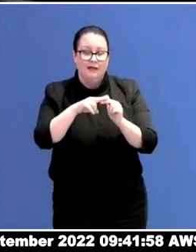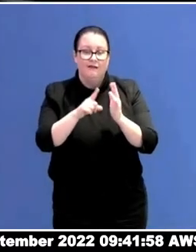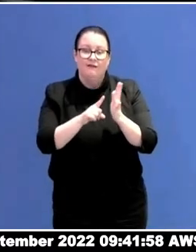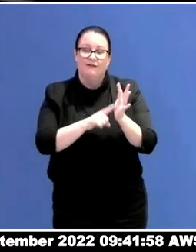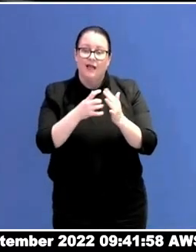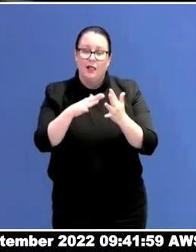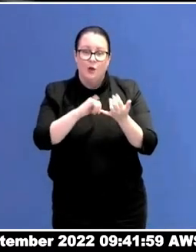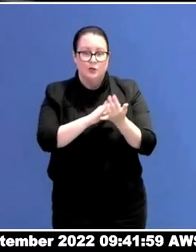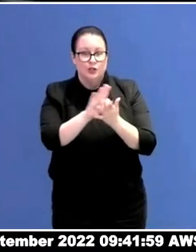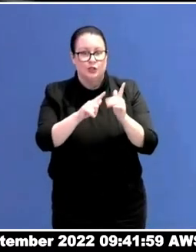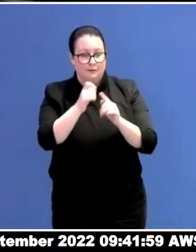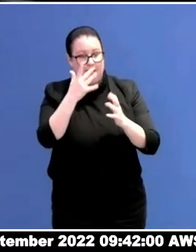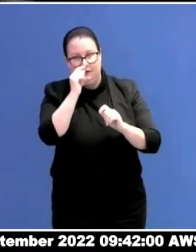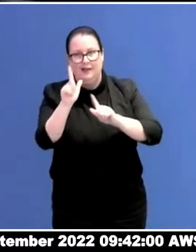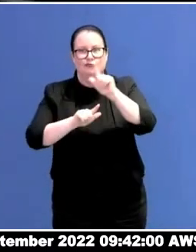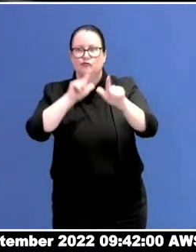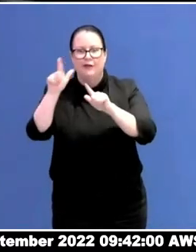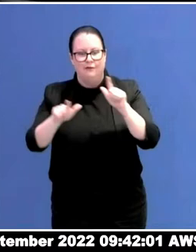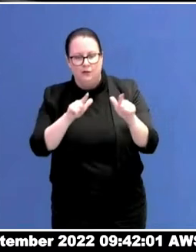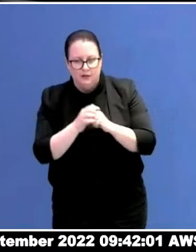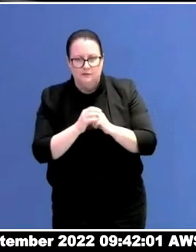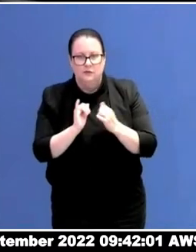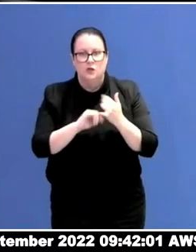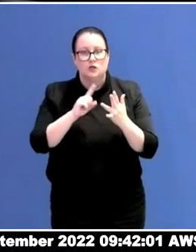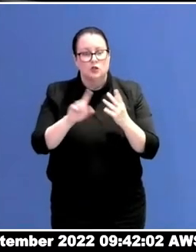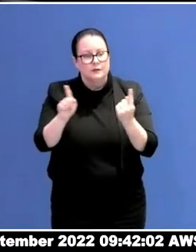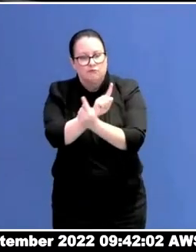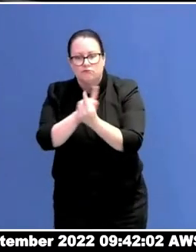And the citation indicates that she is to engage with professionals and leaders who are